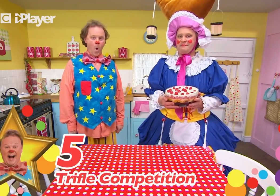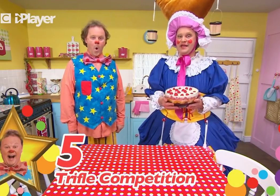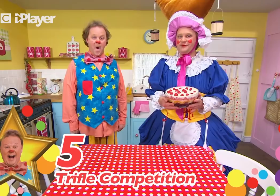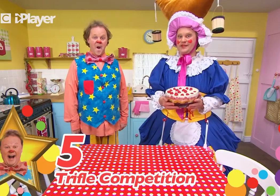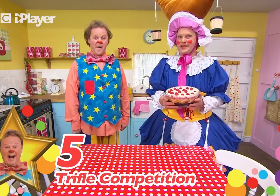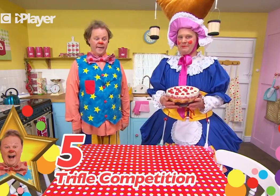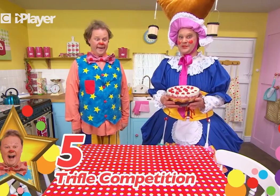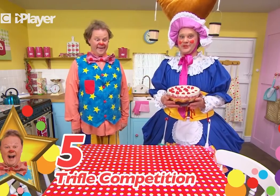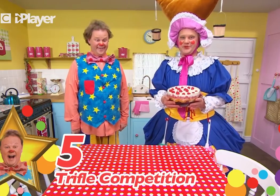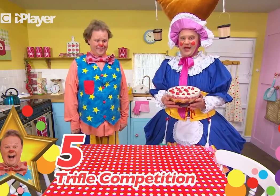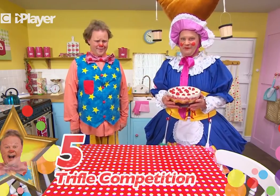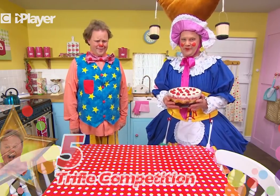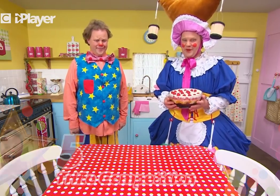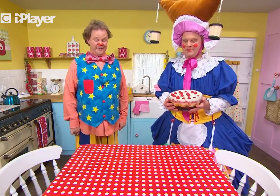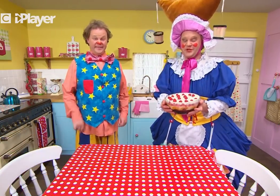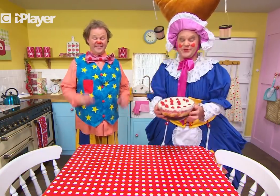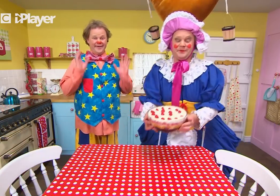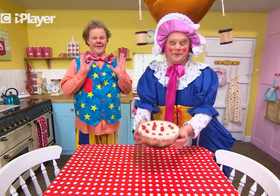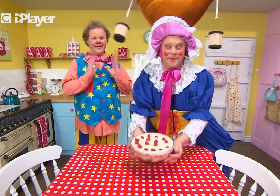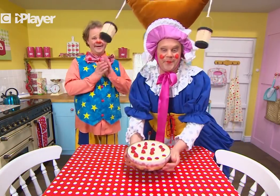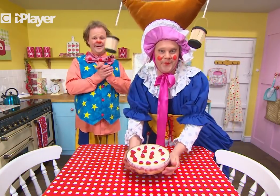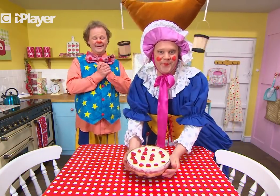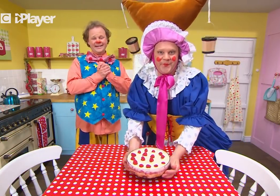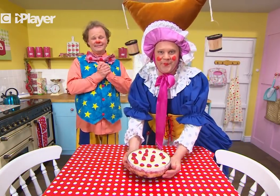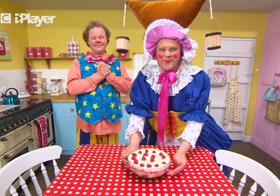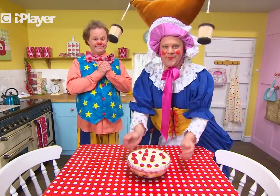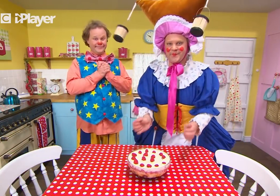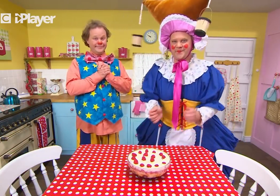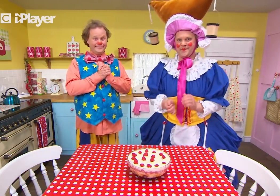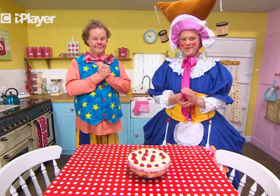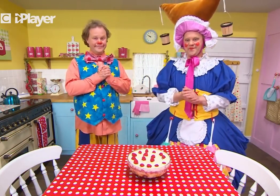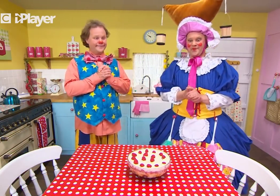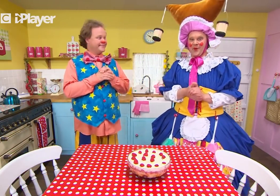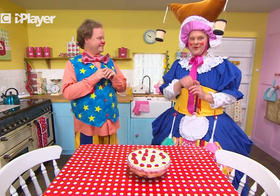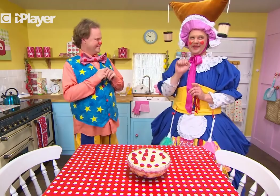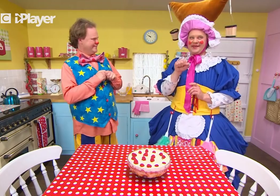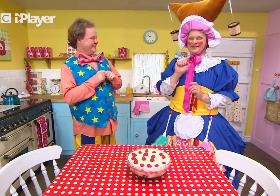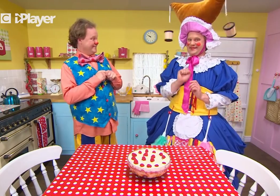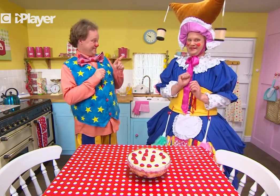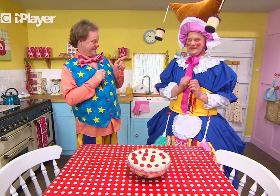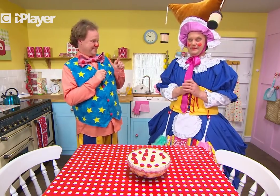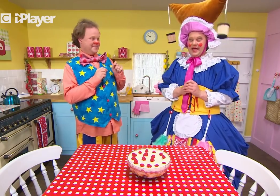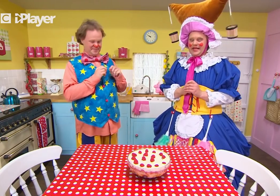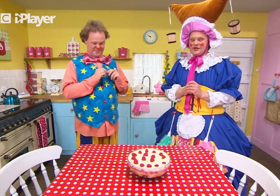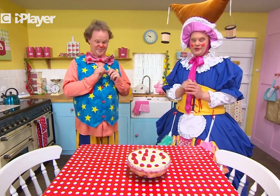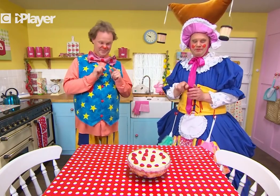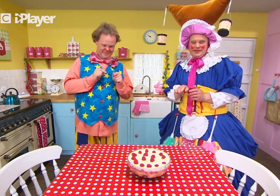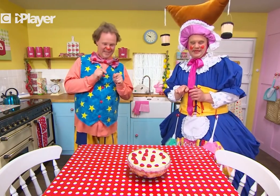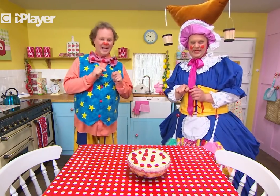made it for the tumbleton tree eiffel competition it looks delicious oh yes it is it's got biscuit